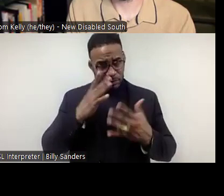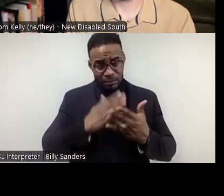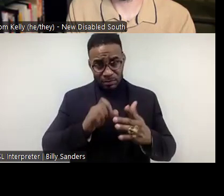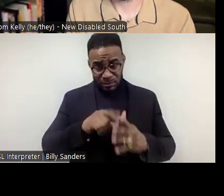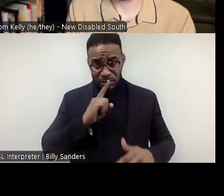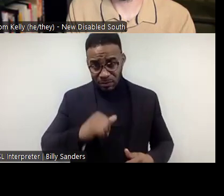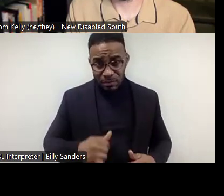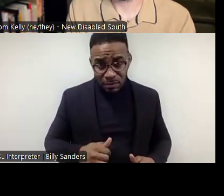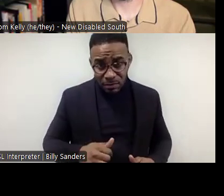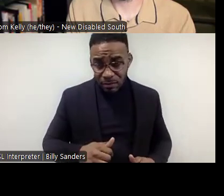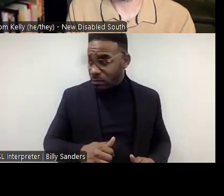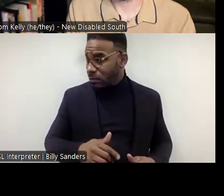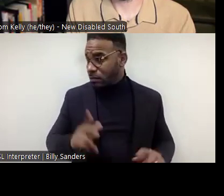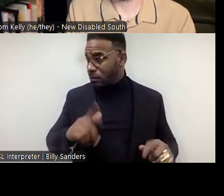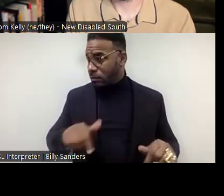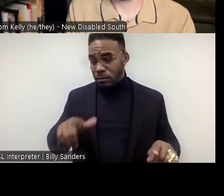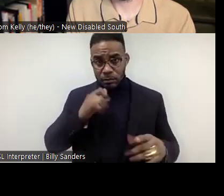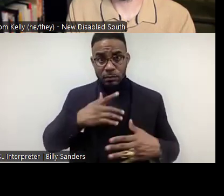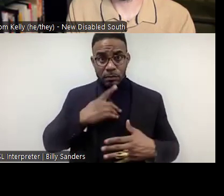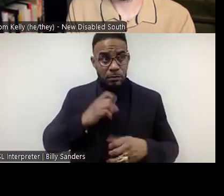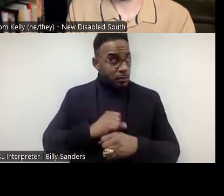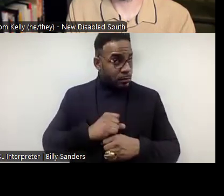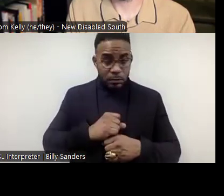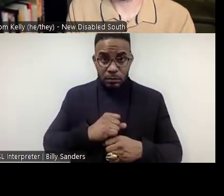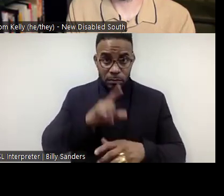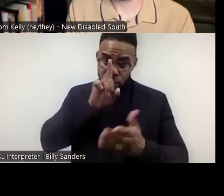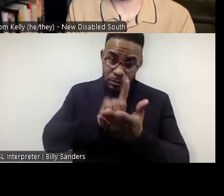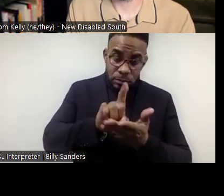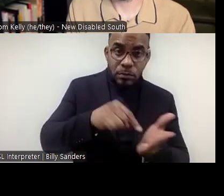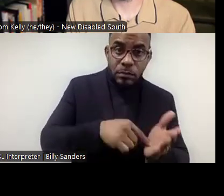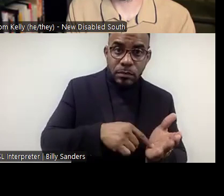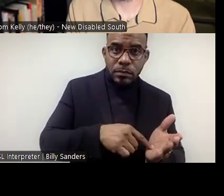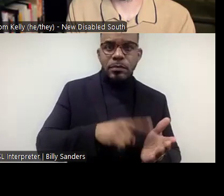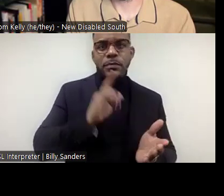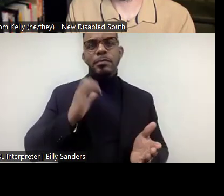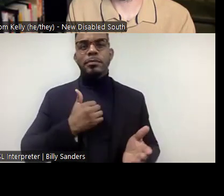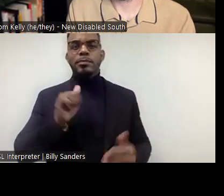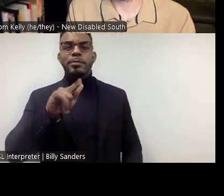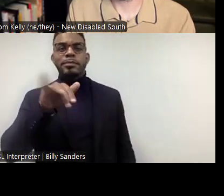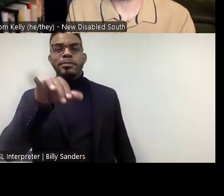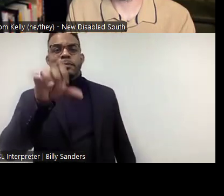is discriminatory and dangerous. And you know what the sad part about it is? The people who are really in love